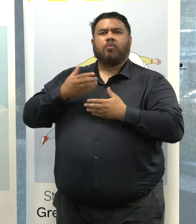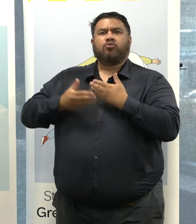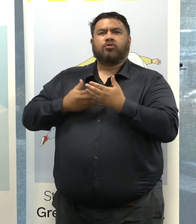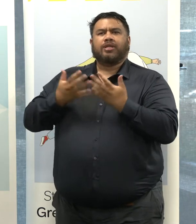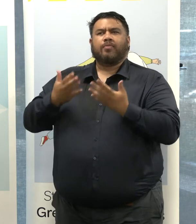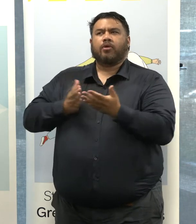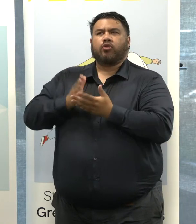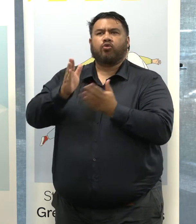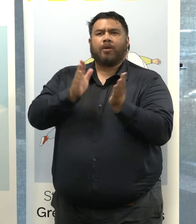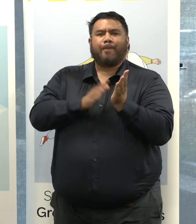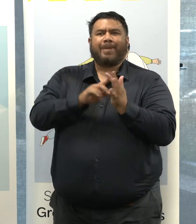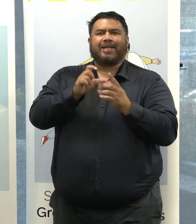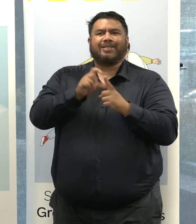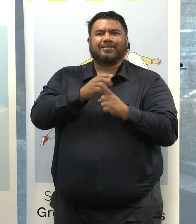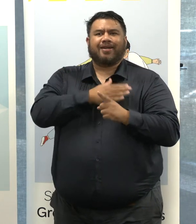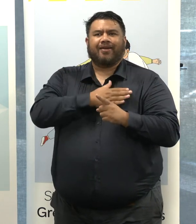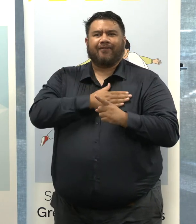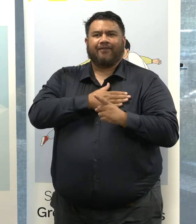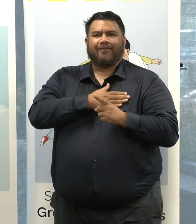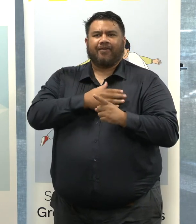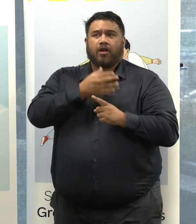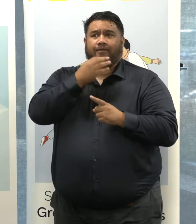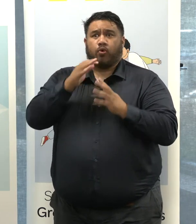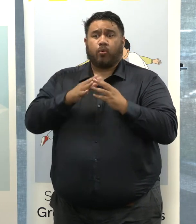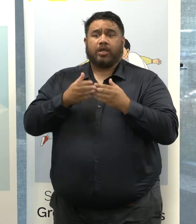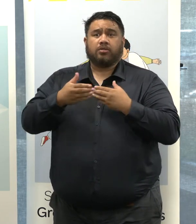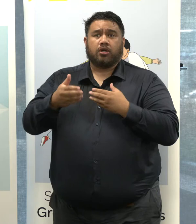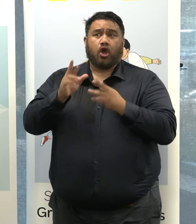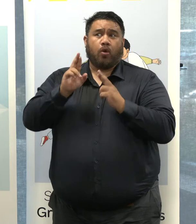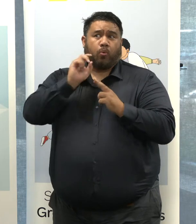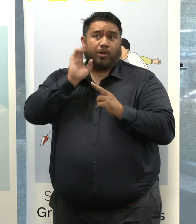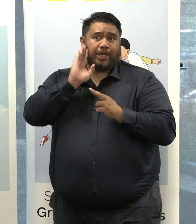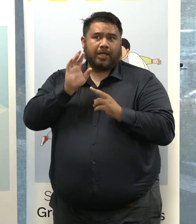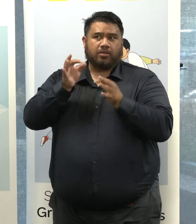booster for 16 and 17-year-olds and that is going through the Medsafe process at the moment